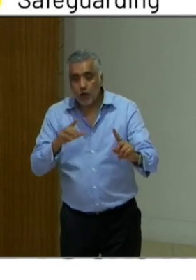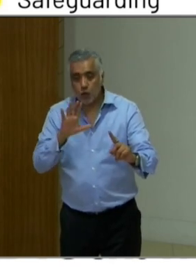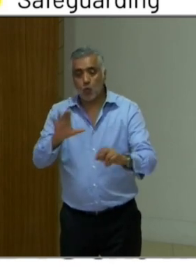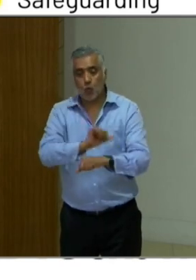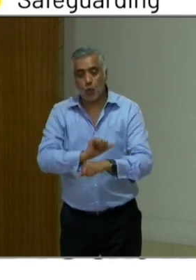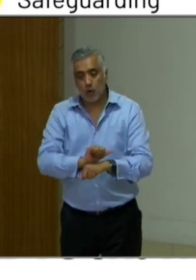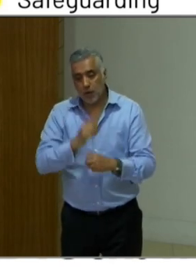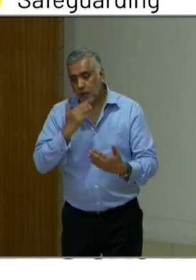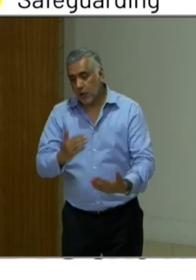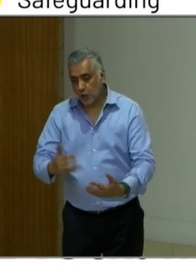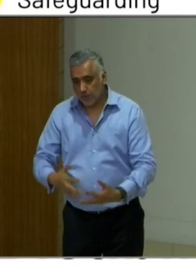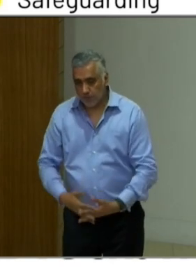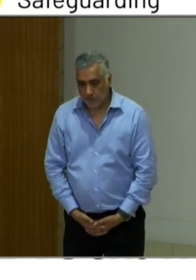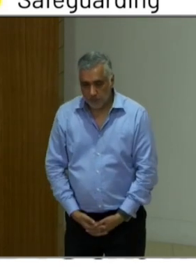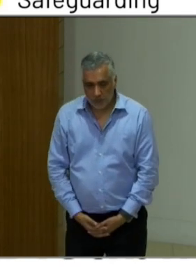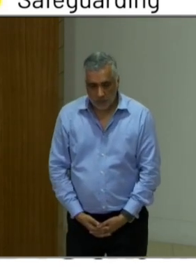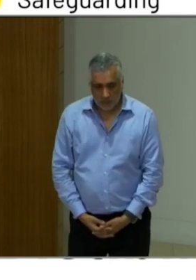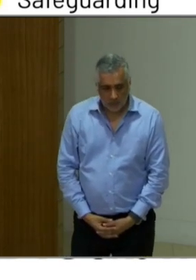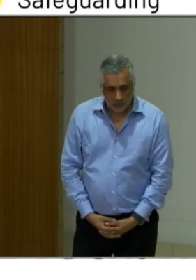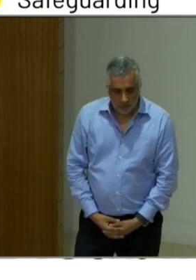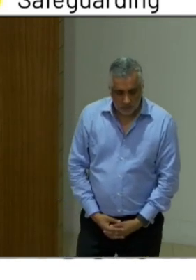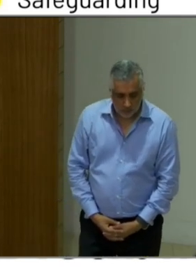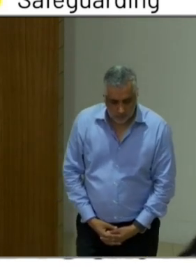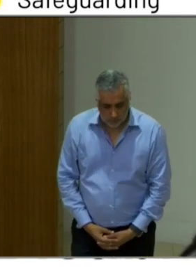Thank you.